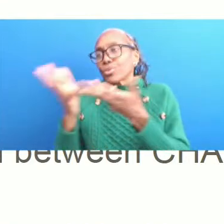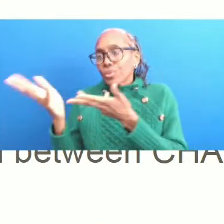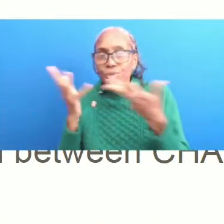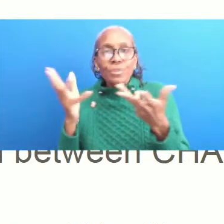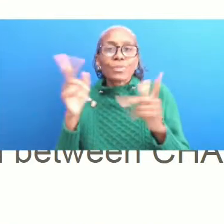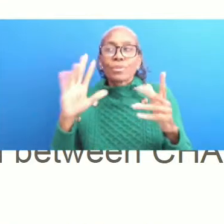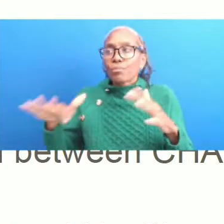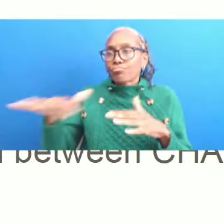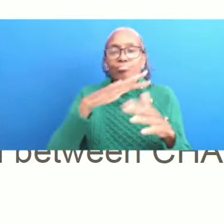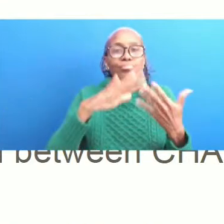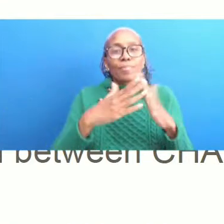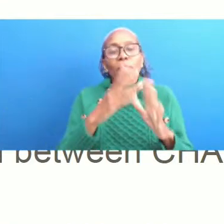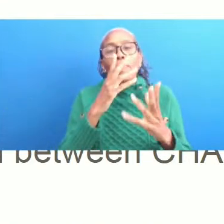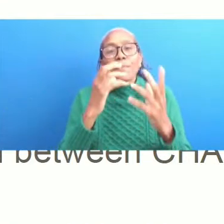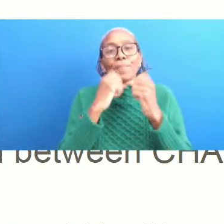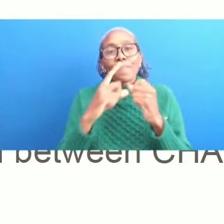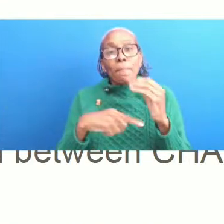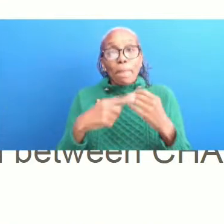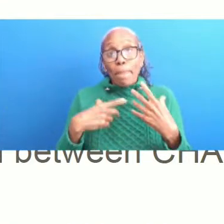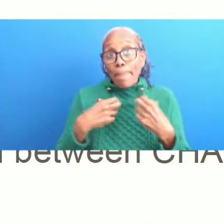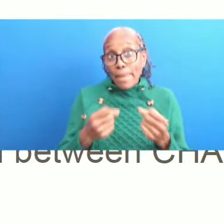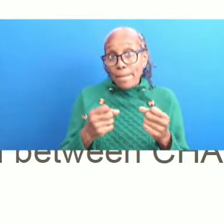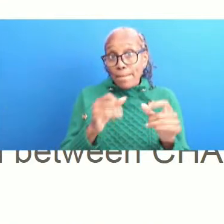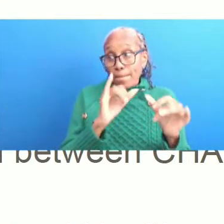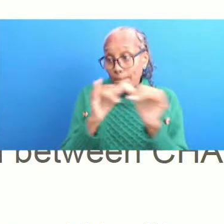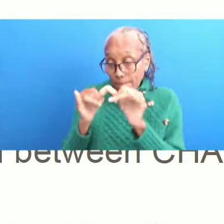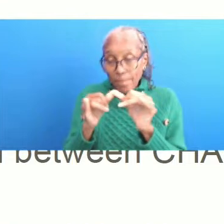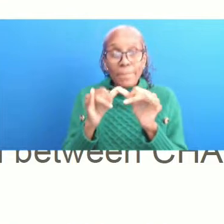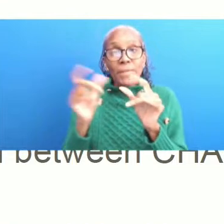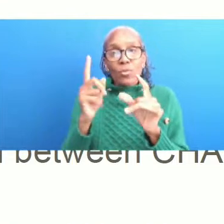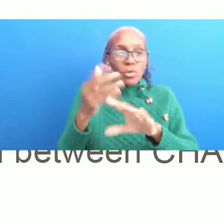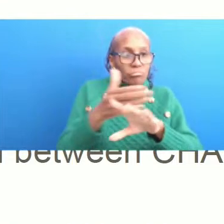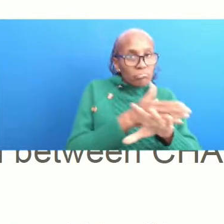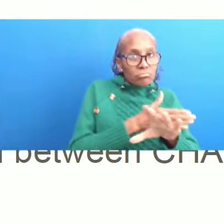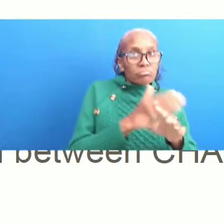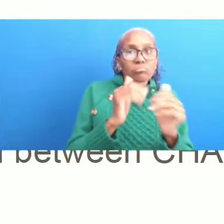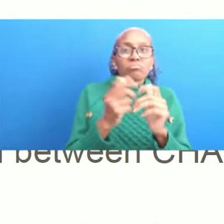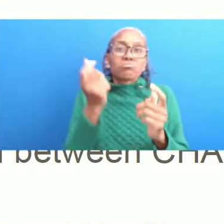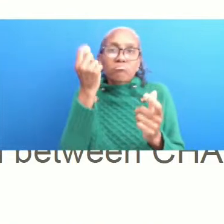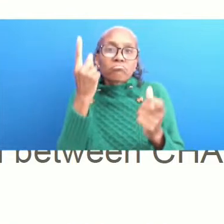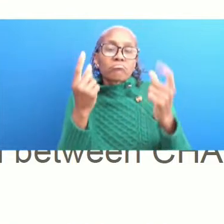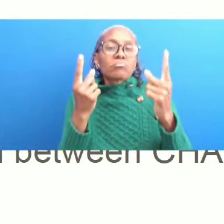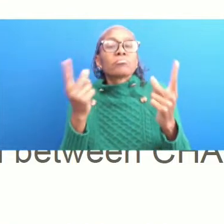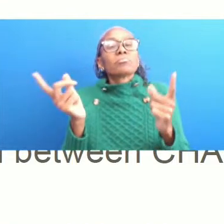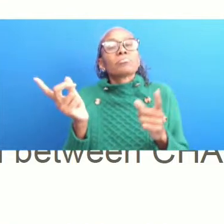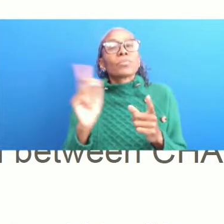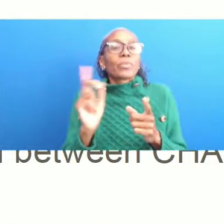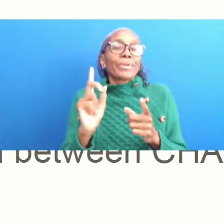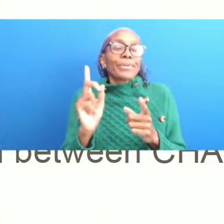THING THAT WE DO TO ENSURE THAT RESIDENTS OUR PARTNERS AND OTHERS IN THE COMMUNITY WHO